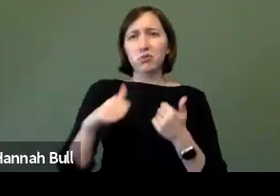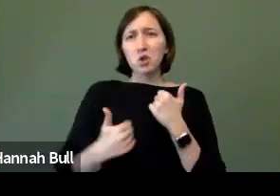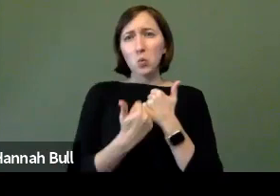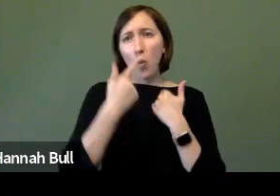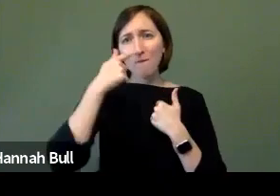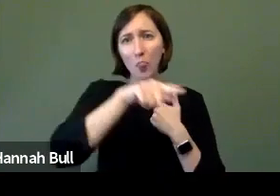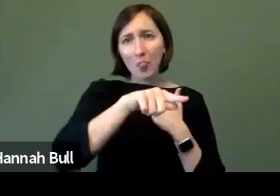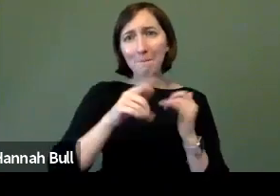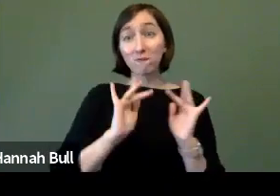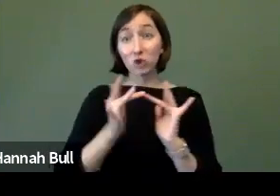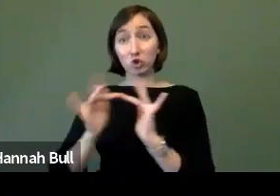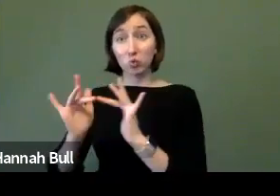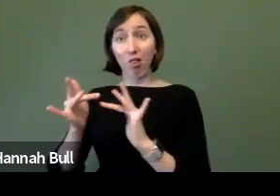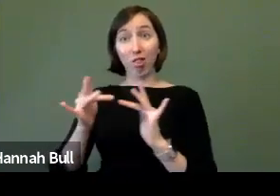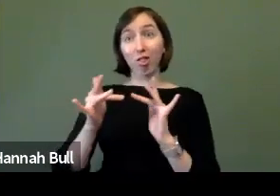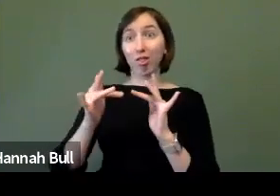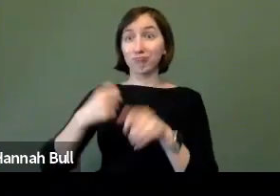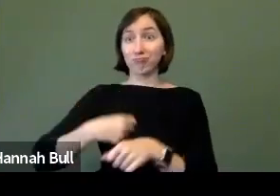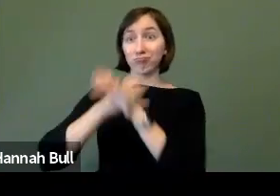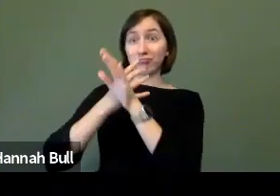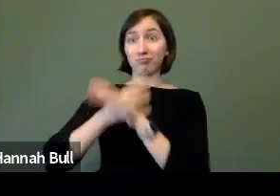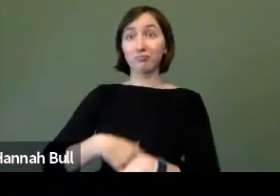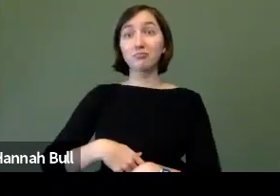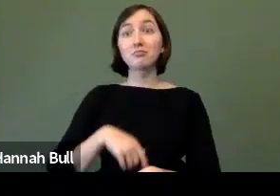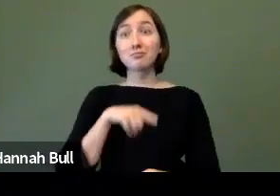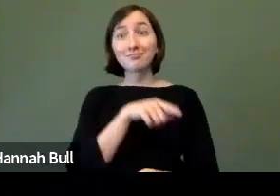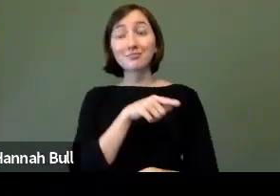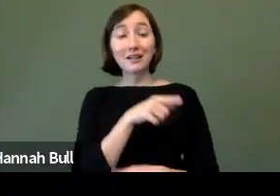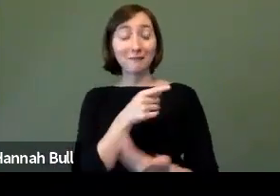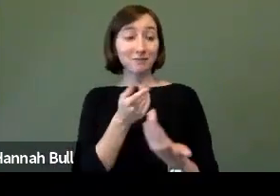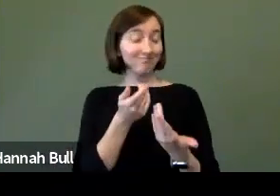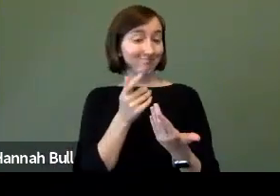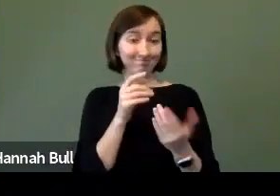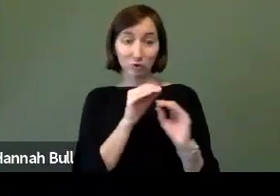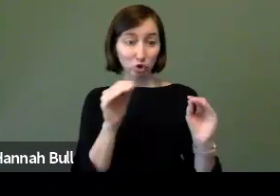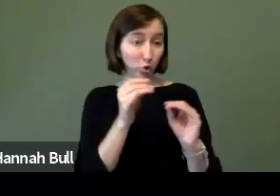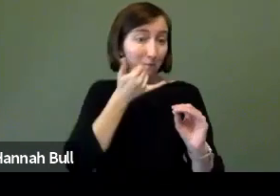and if there's lack of internet and phone access then it has to be in a distance learning environment